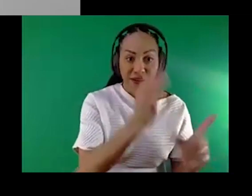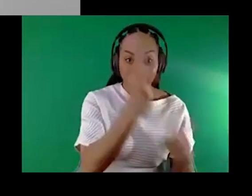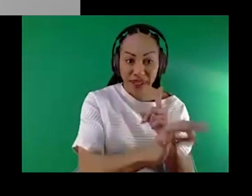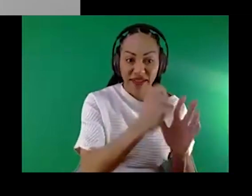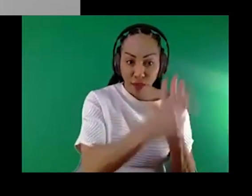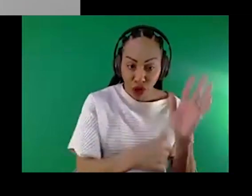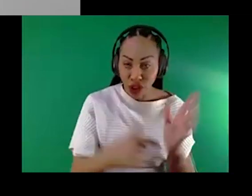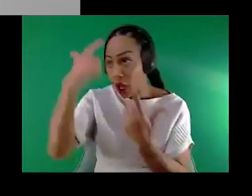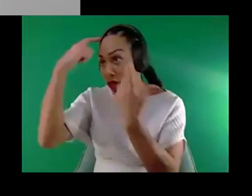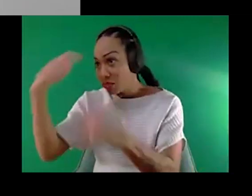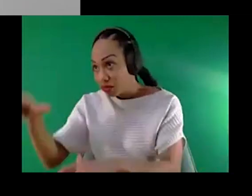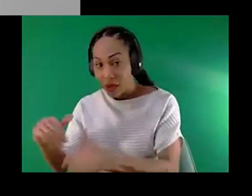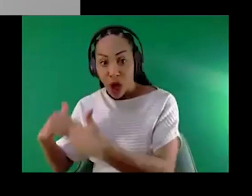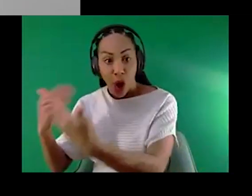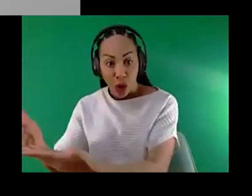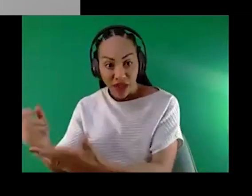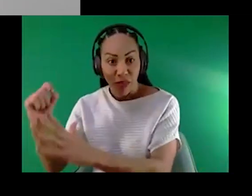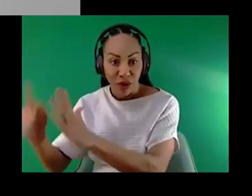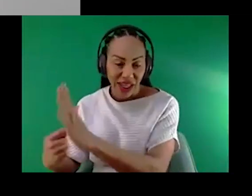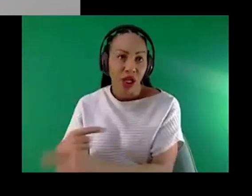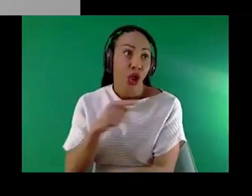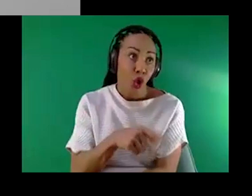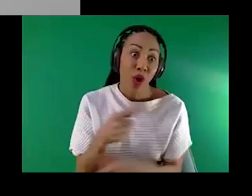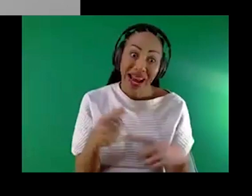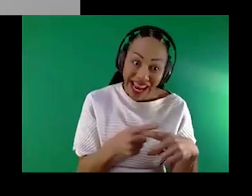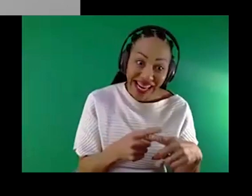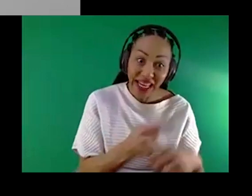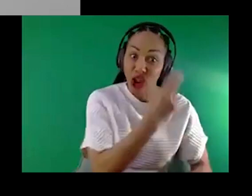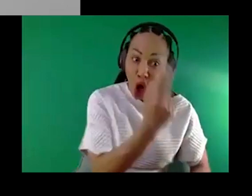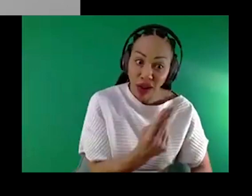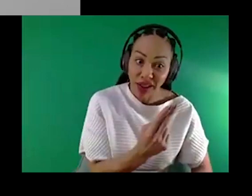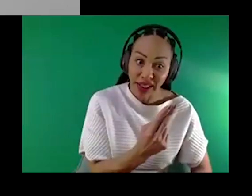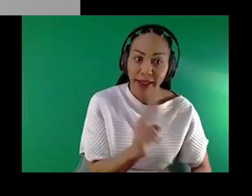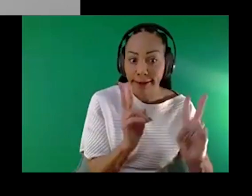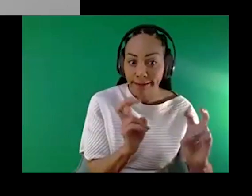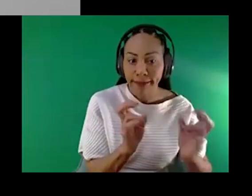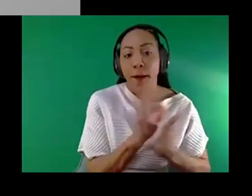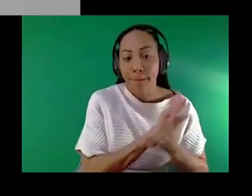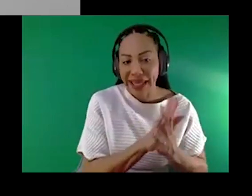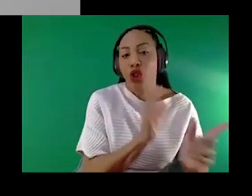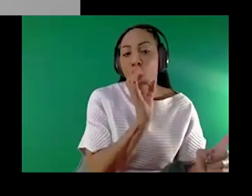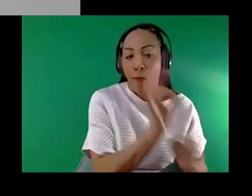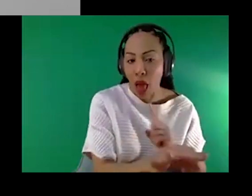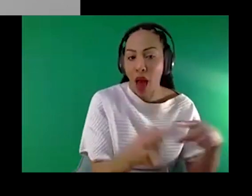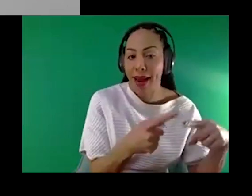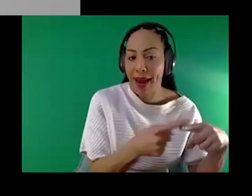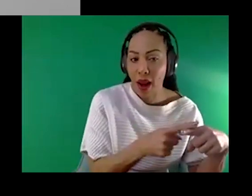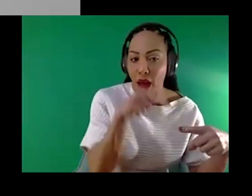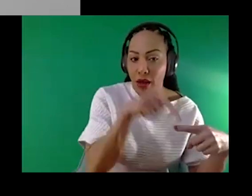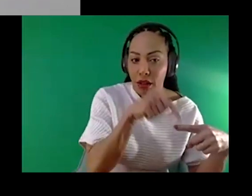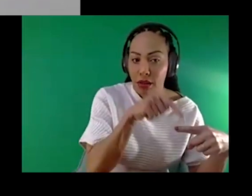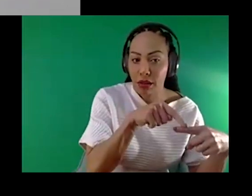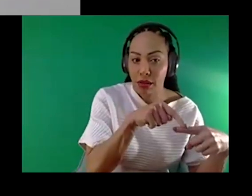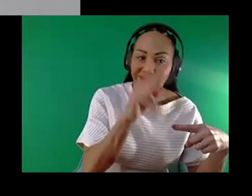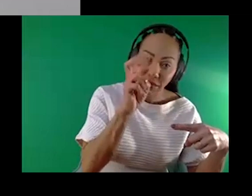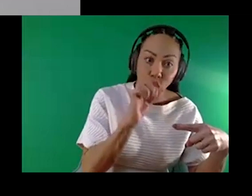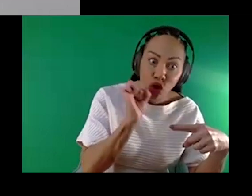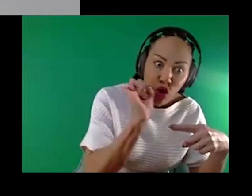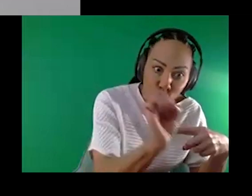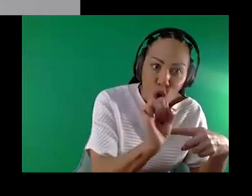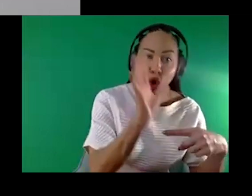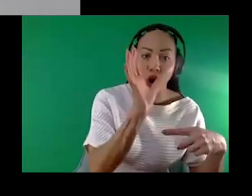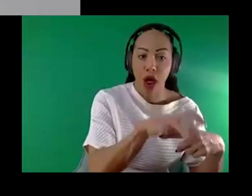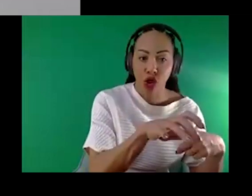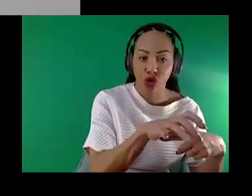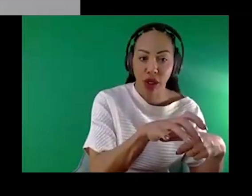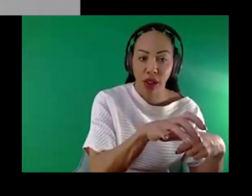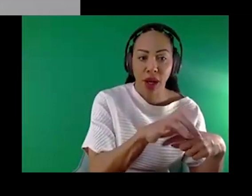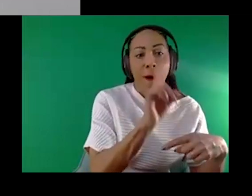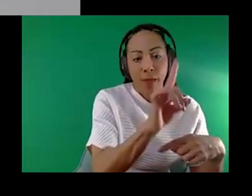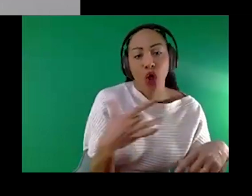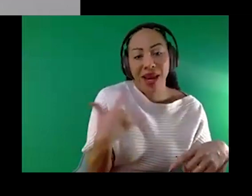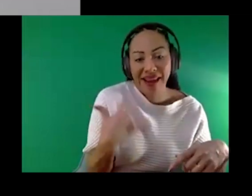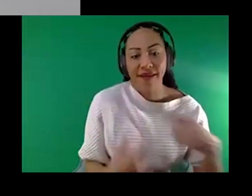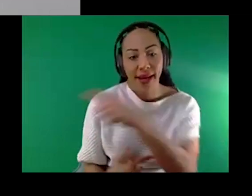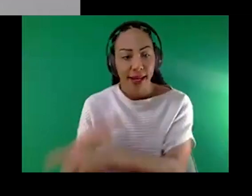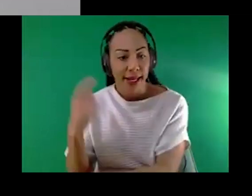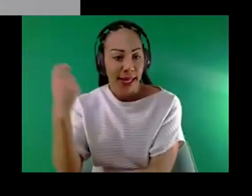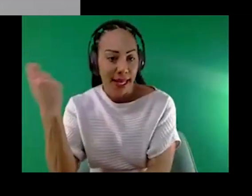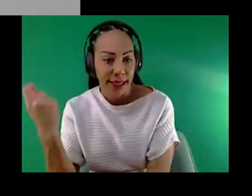are an English artist you should uh apply in your country and since you are in Italy you can use the